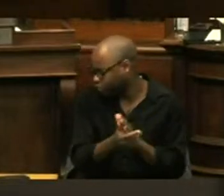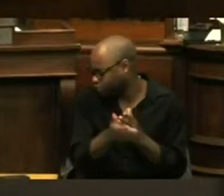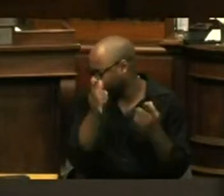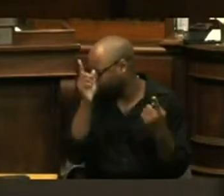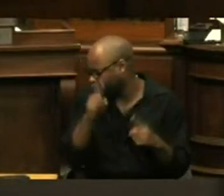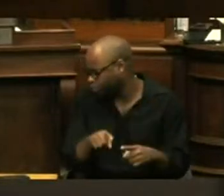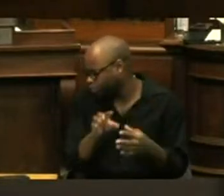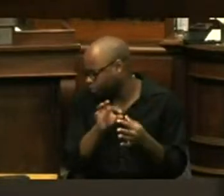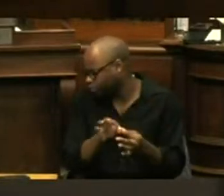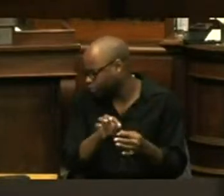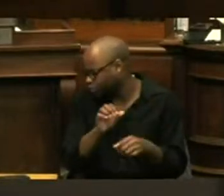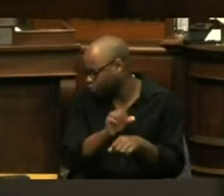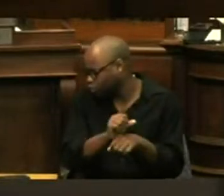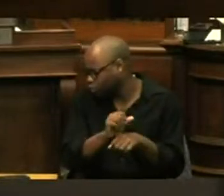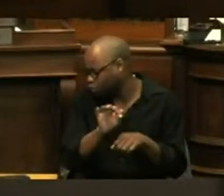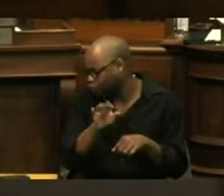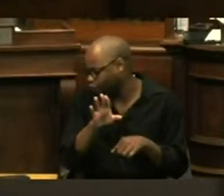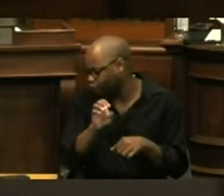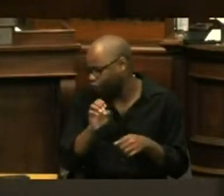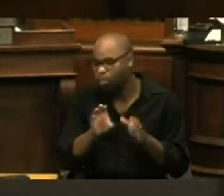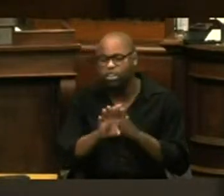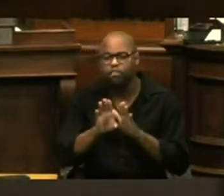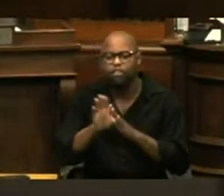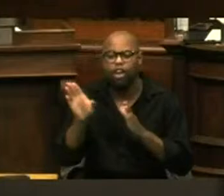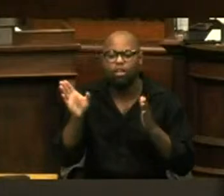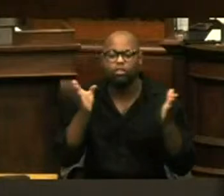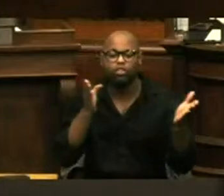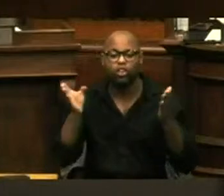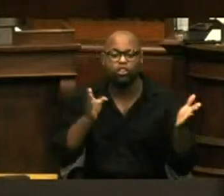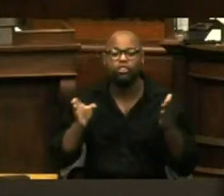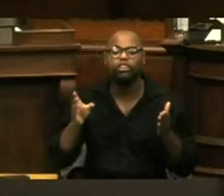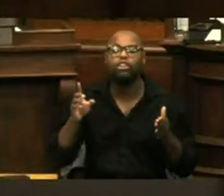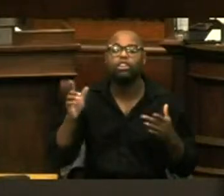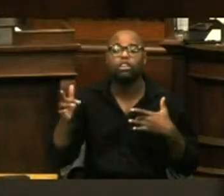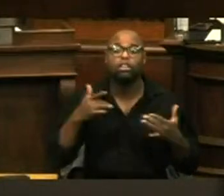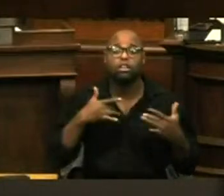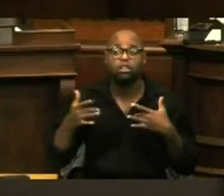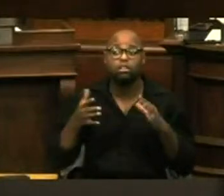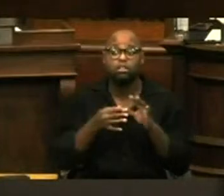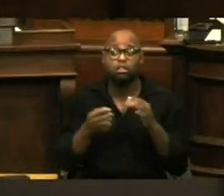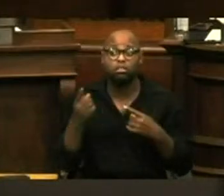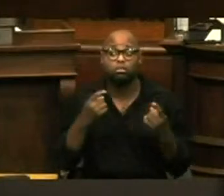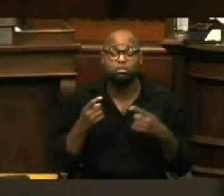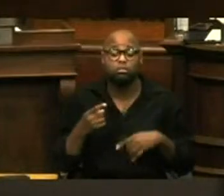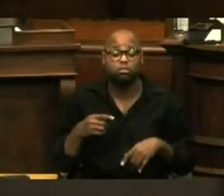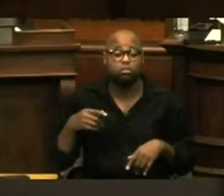Introductory number 451. Authorizing the mandatory agreement related to the Workforce Development Services.